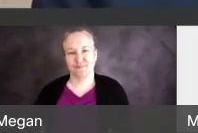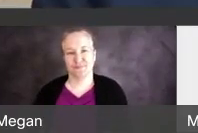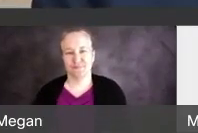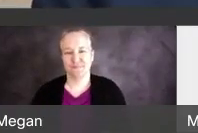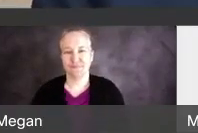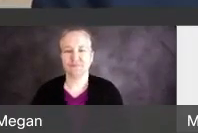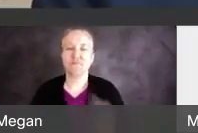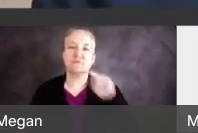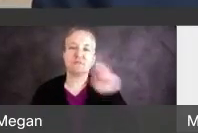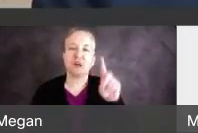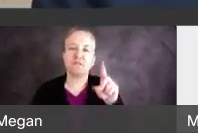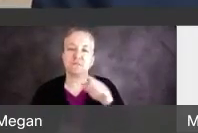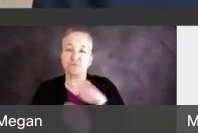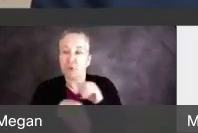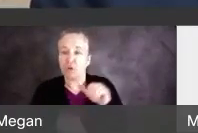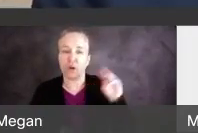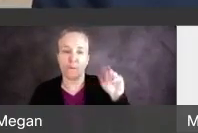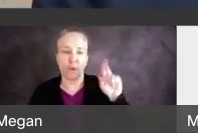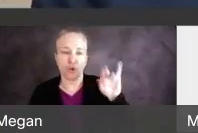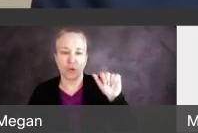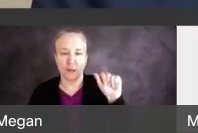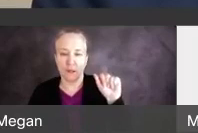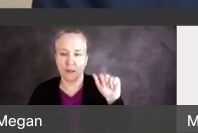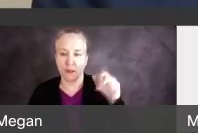[Staff] Next we'll go to Maria Pulcinella from WHYY.